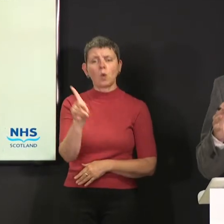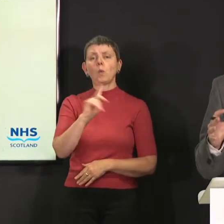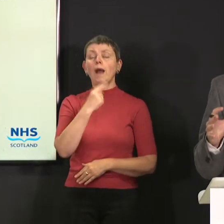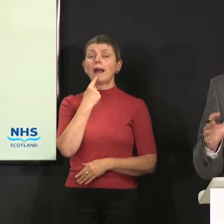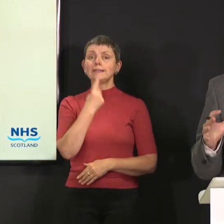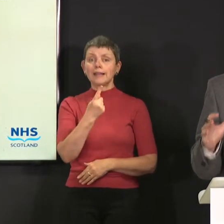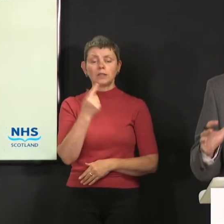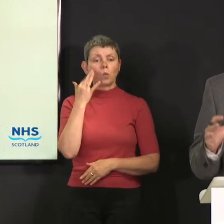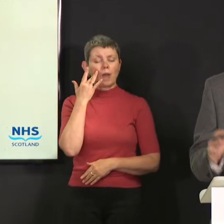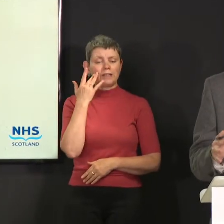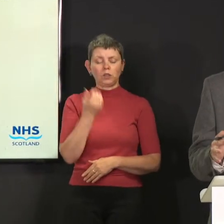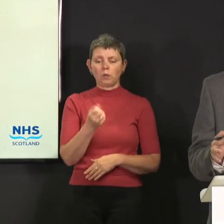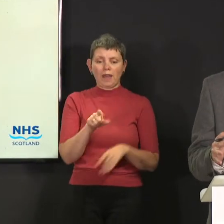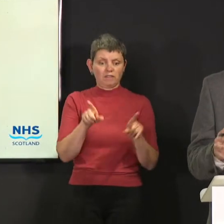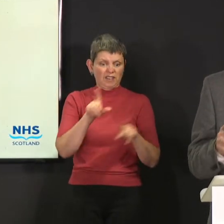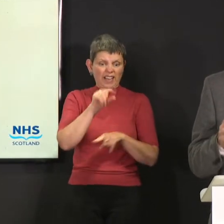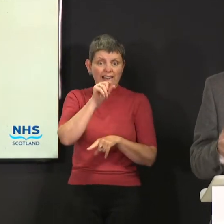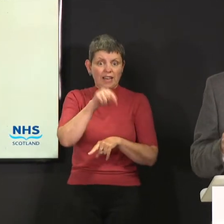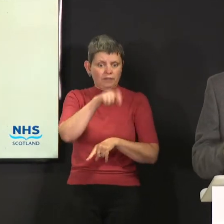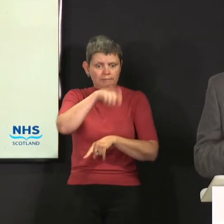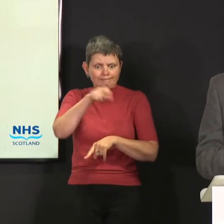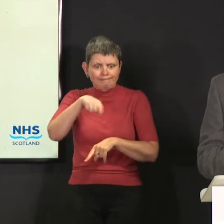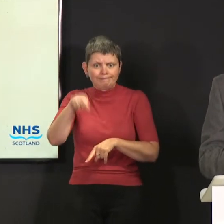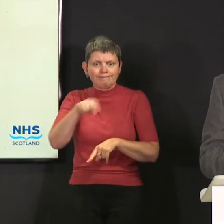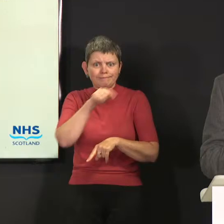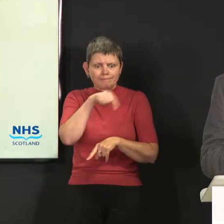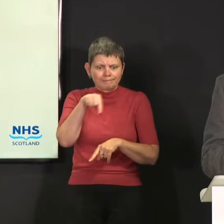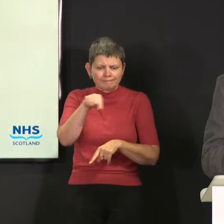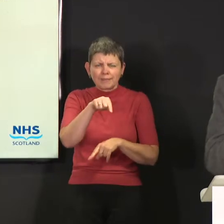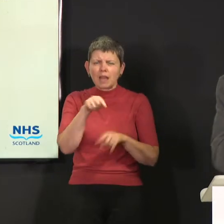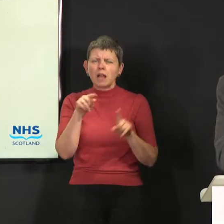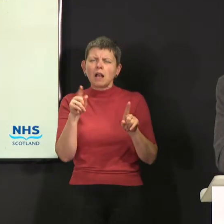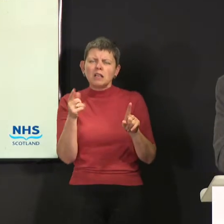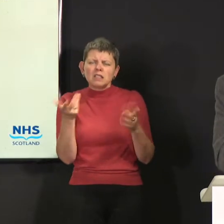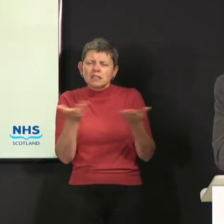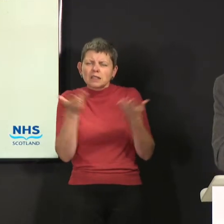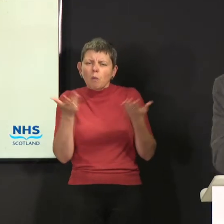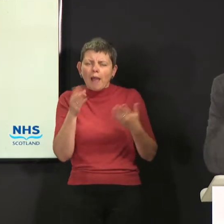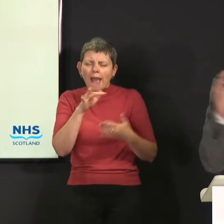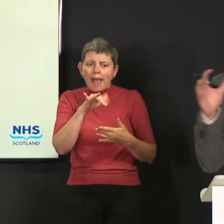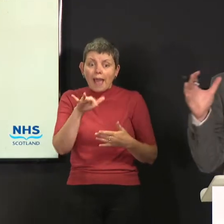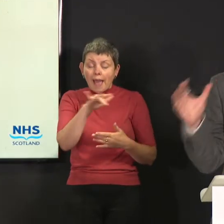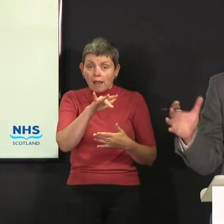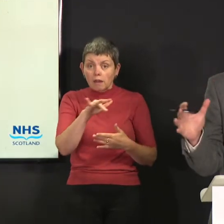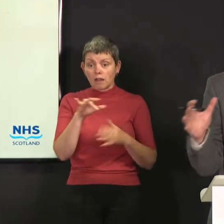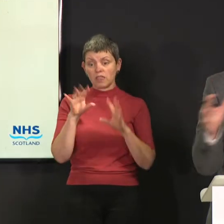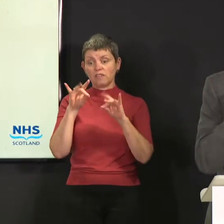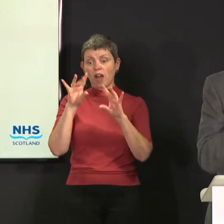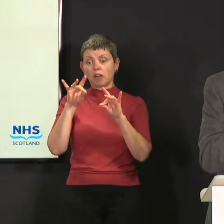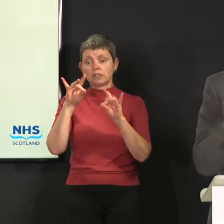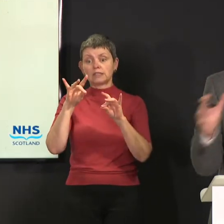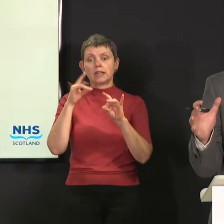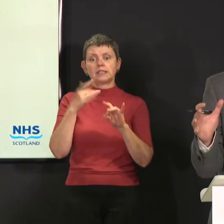clusters of 11 cases, somewhere in there, the virus has been allowed to cross from household